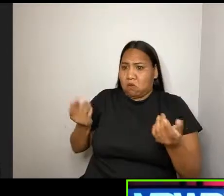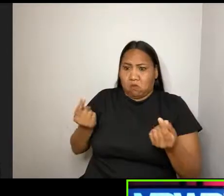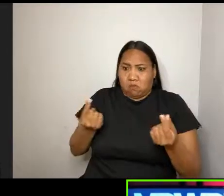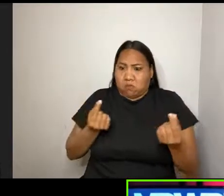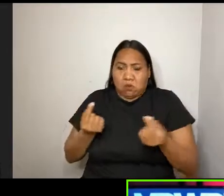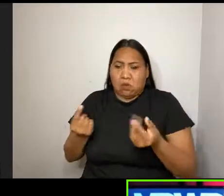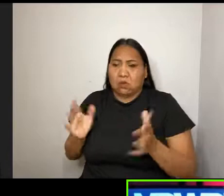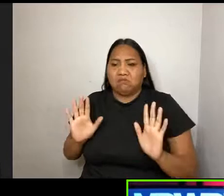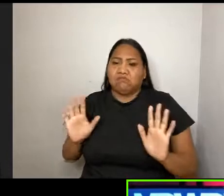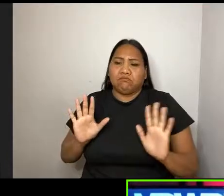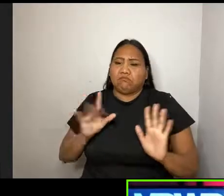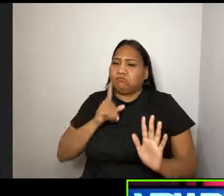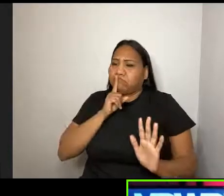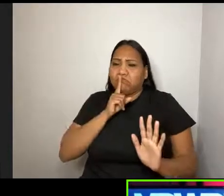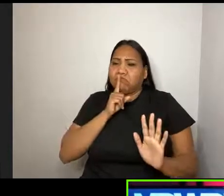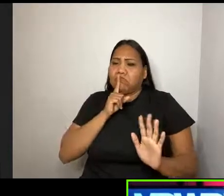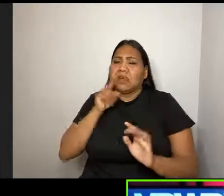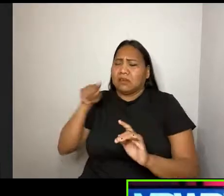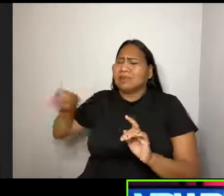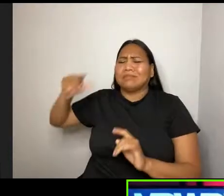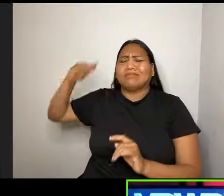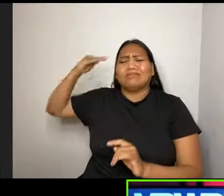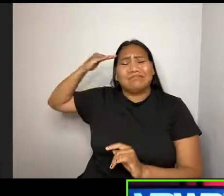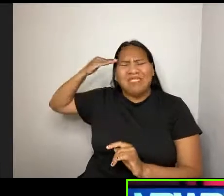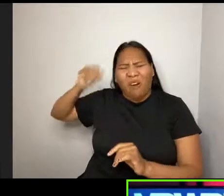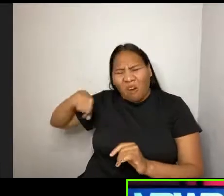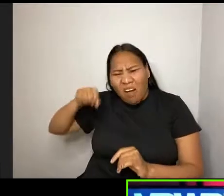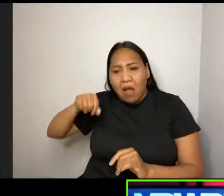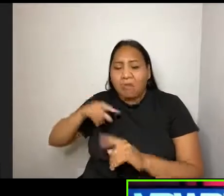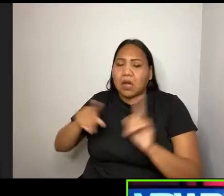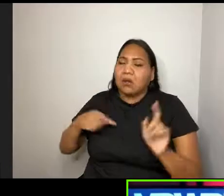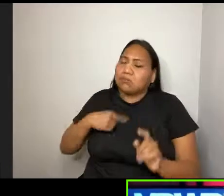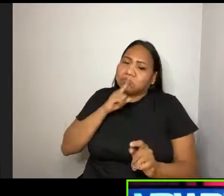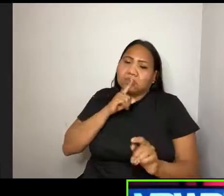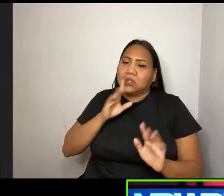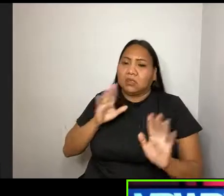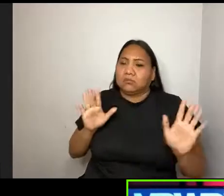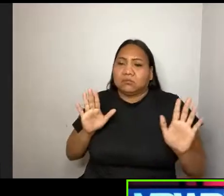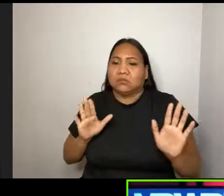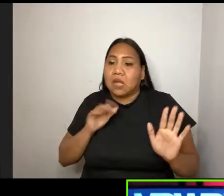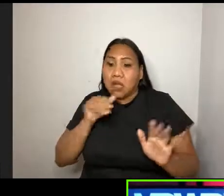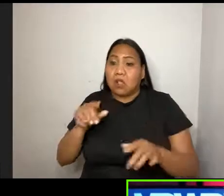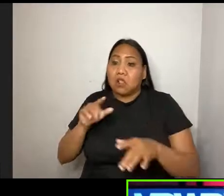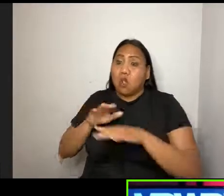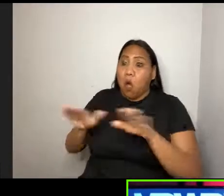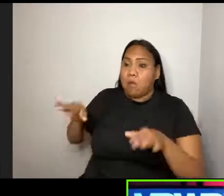doing but don't have the nonprofit business sense. They don't know marketing. They are just trying to